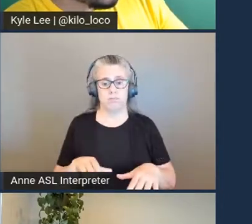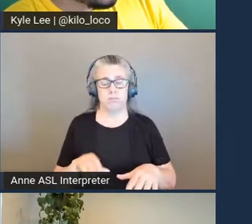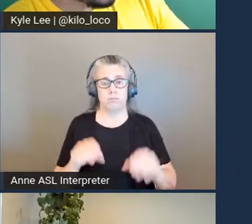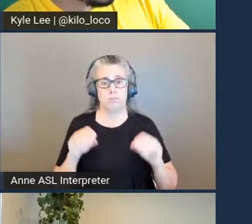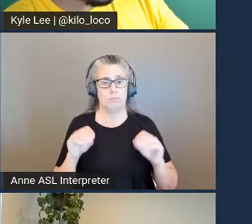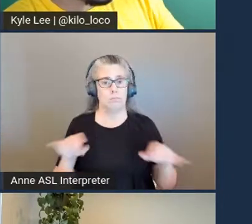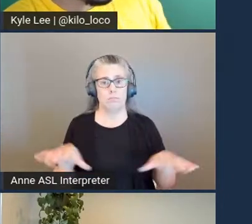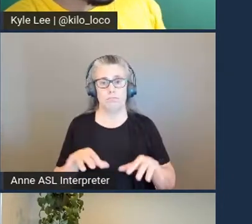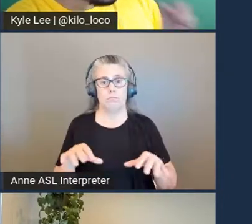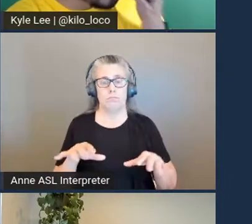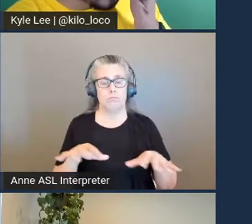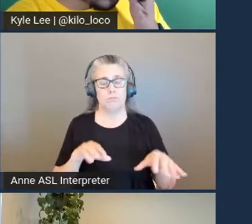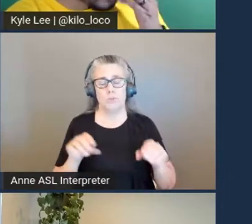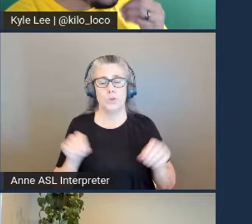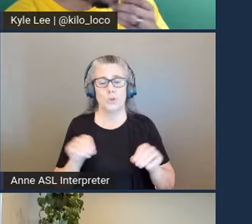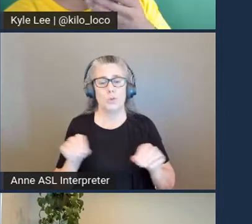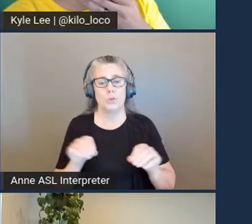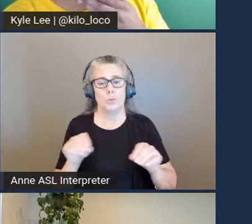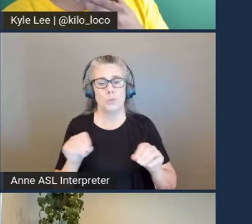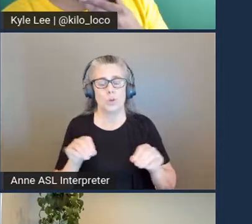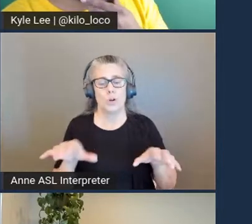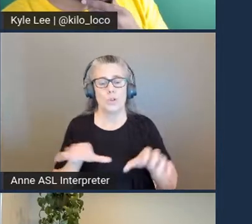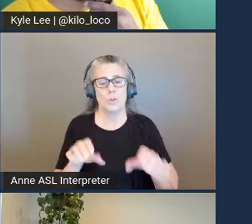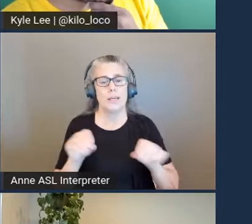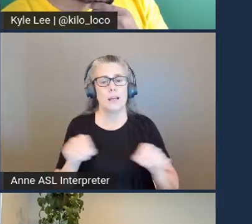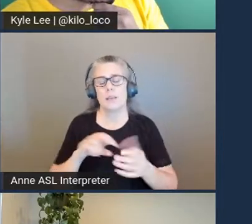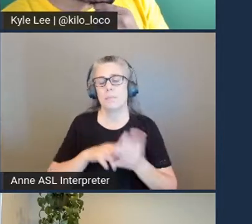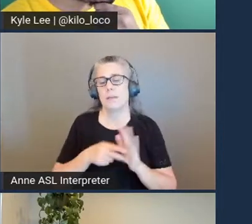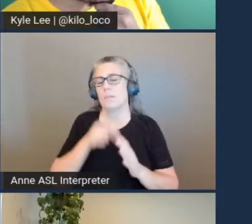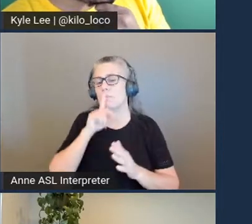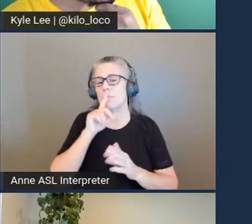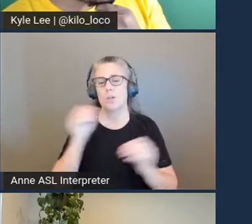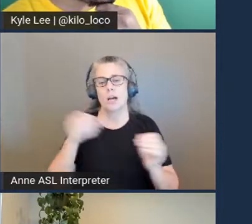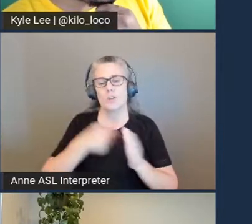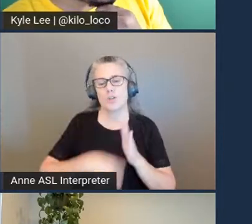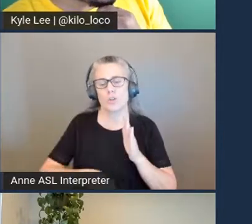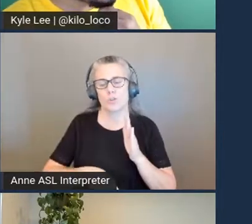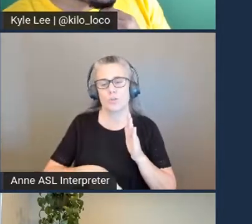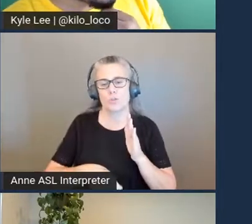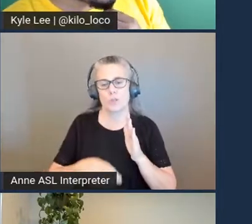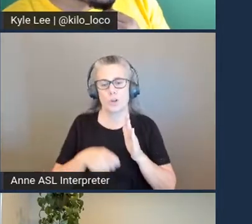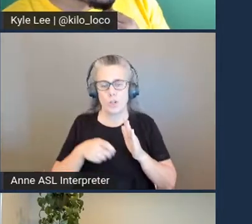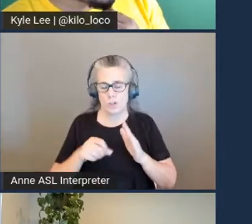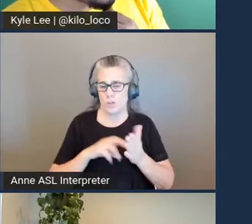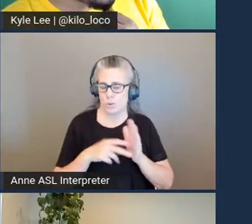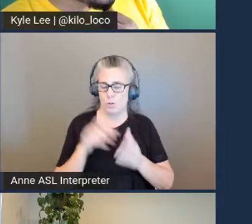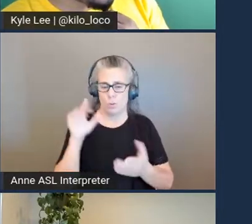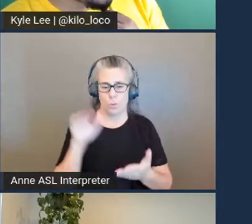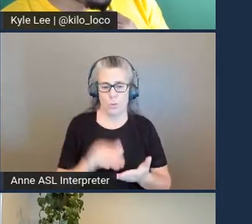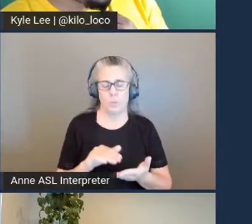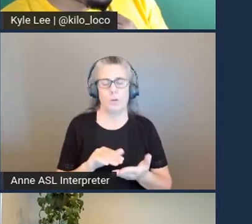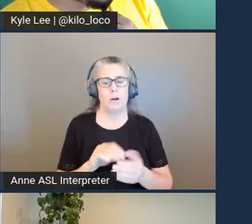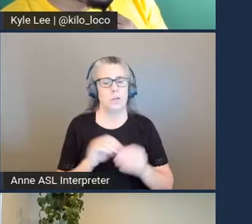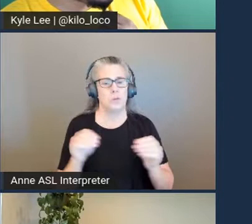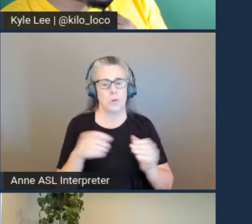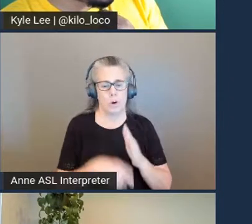But with asynchronous inference, there's an option to scale down the endpoints instances behind the endpoints all the way to zero.